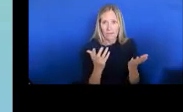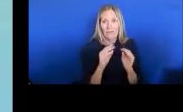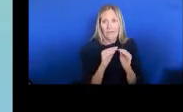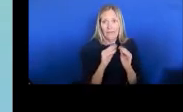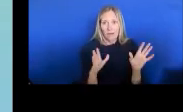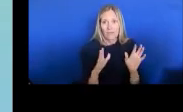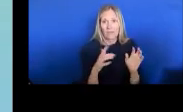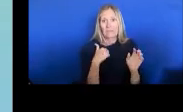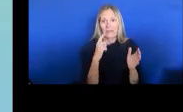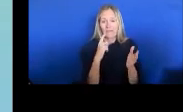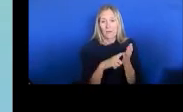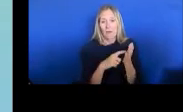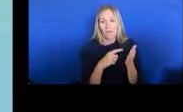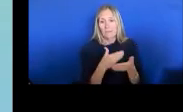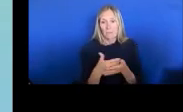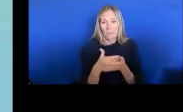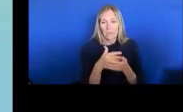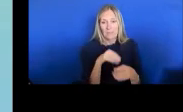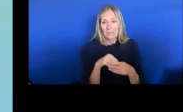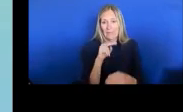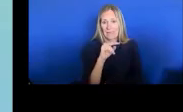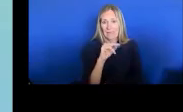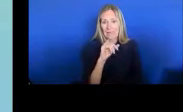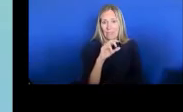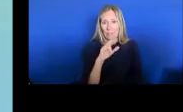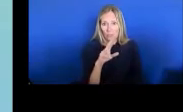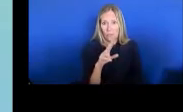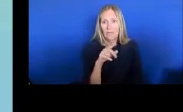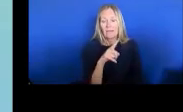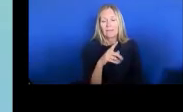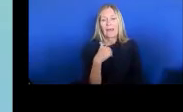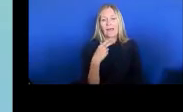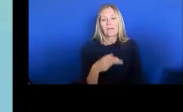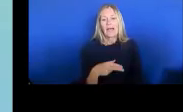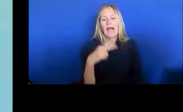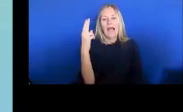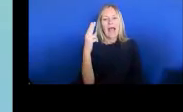NICU, and they have high frequency stimulation in the